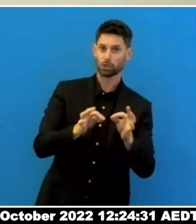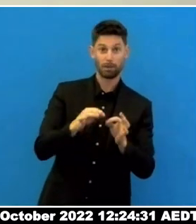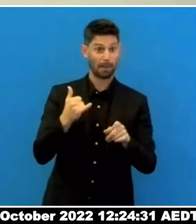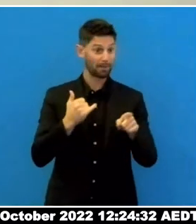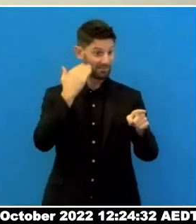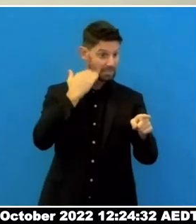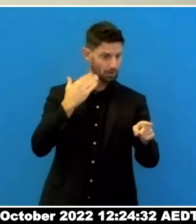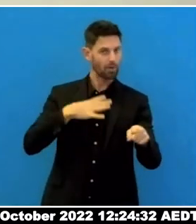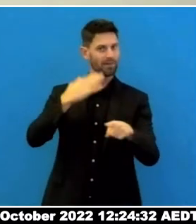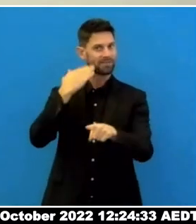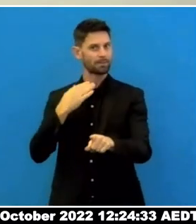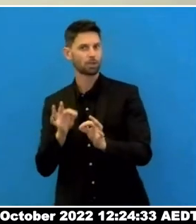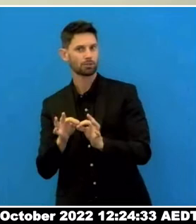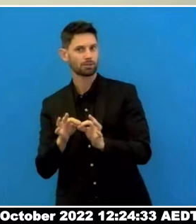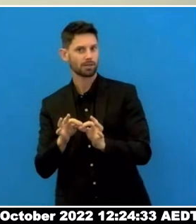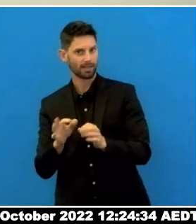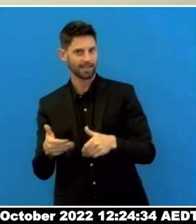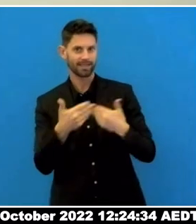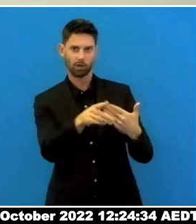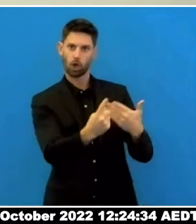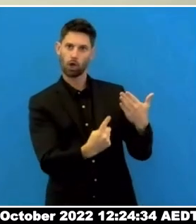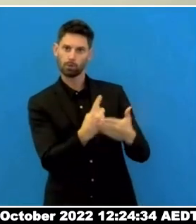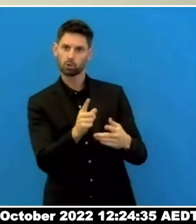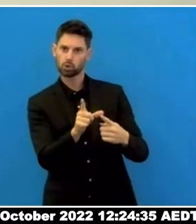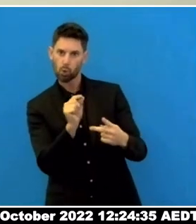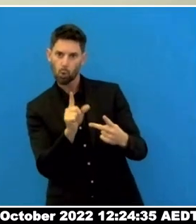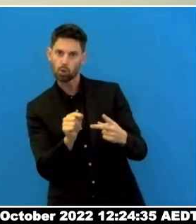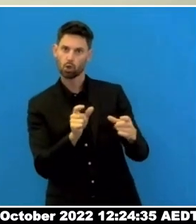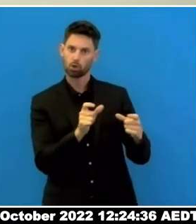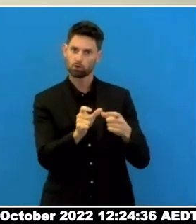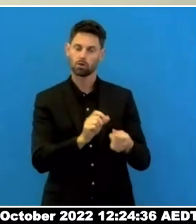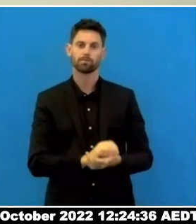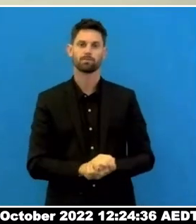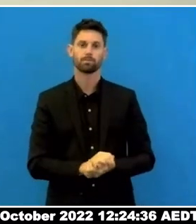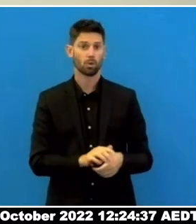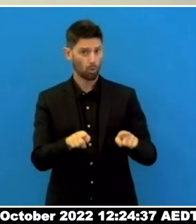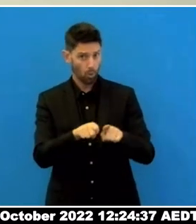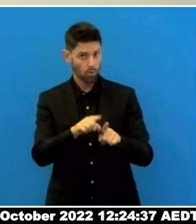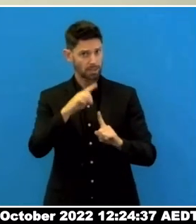So, enhancing choice, agency and control is critical. Being collaborative with people is critical.